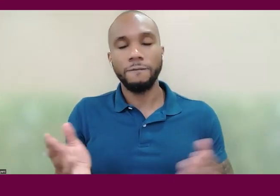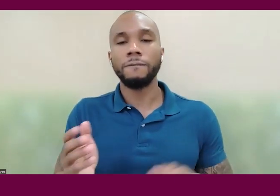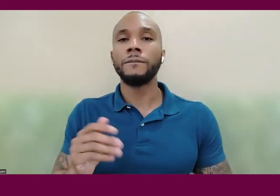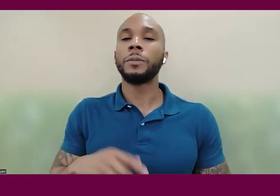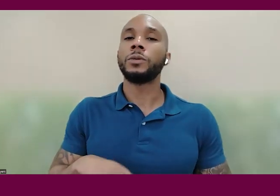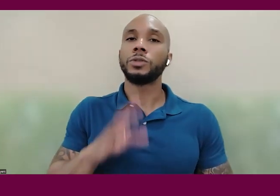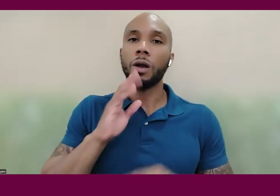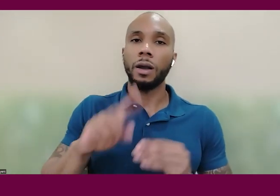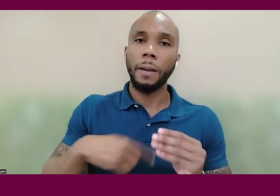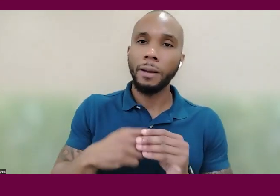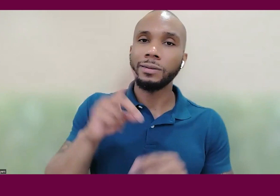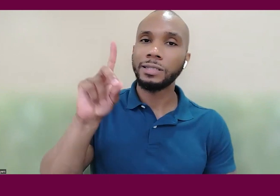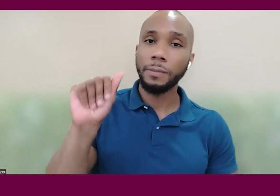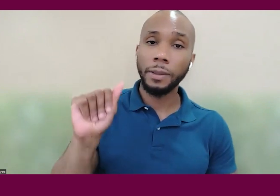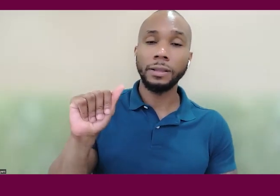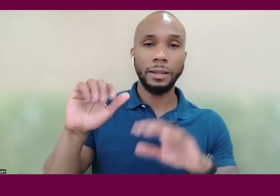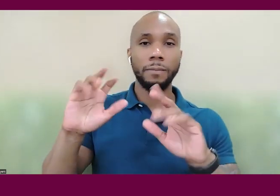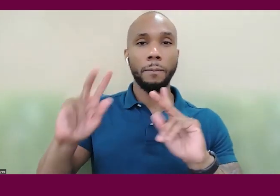We're talking about a disability population.